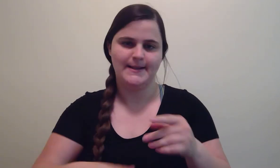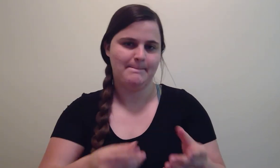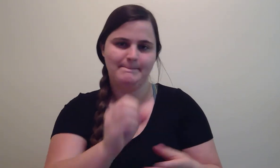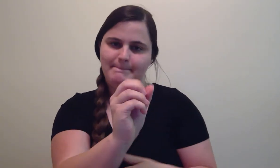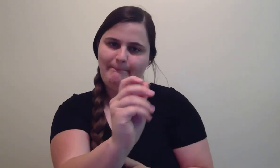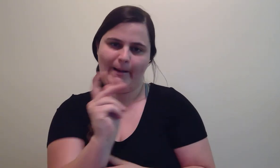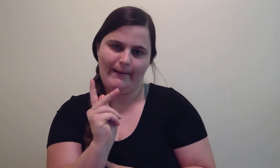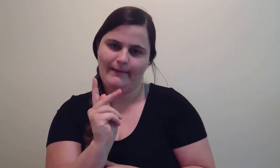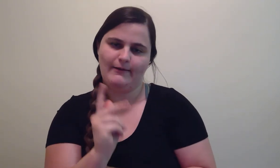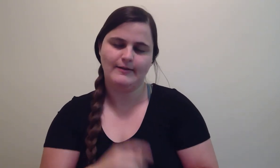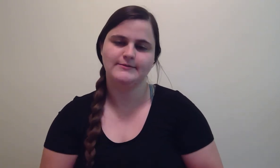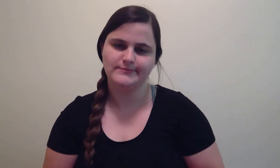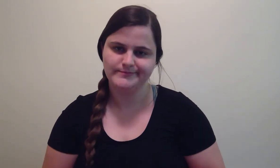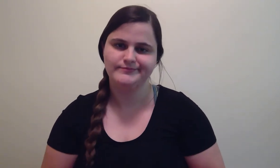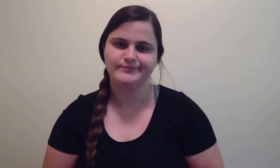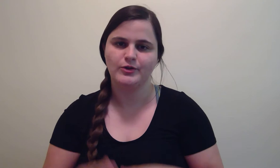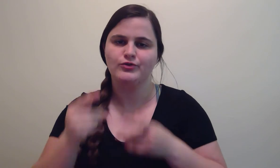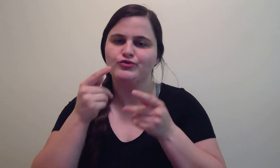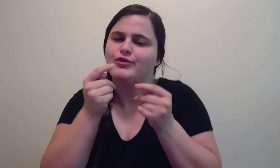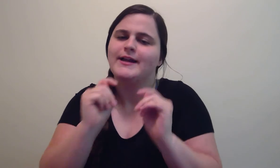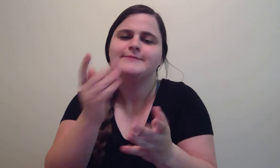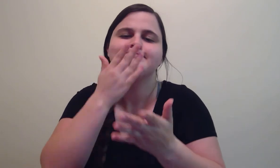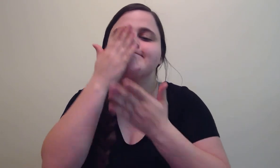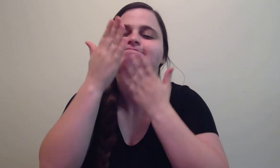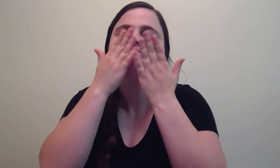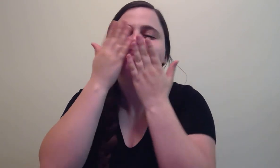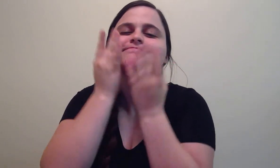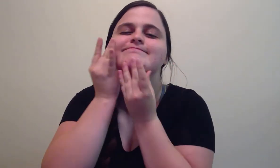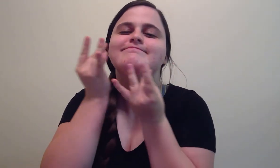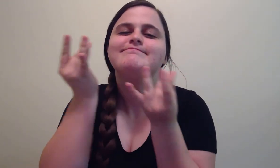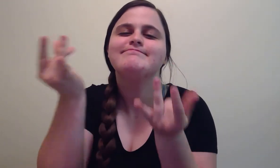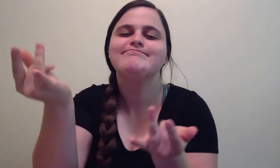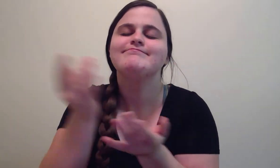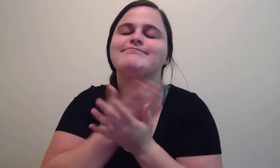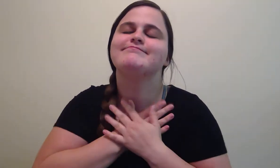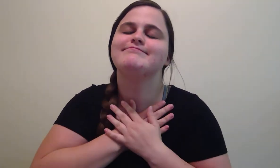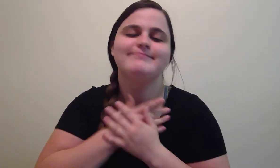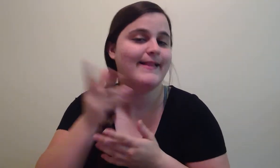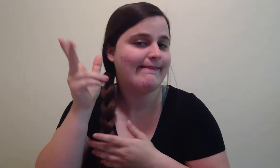and I knew there was no getting it back. All I could do was to try to eat up the smalls while I listened